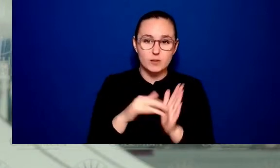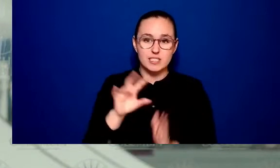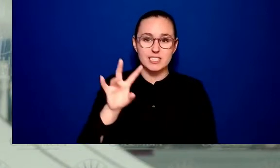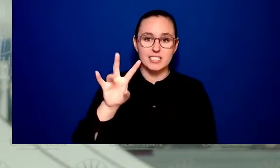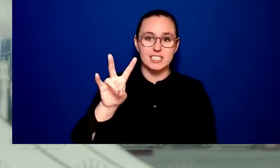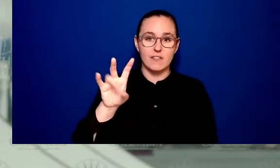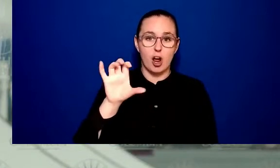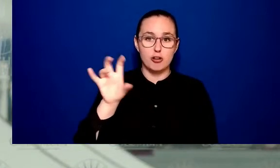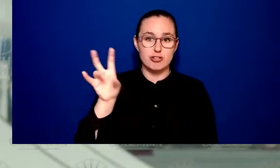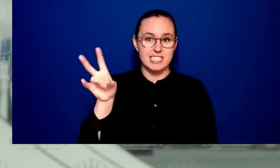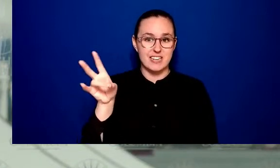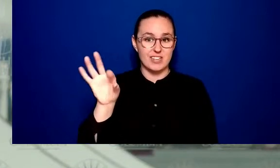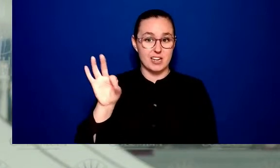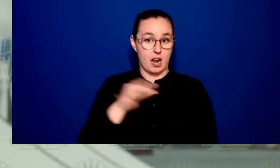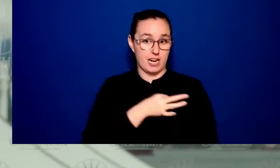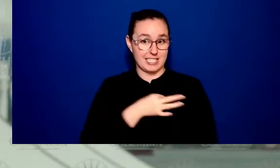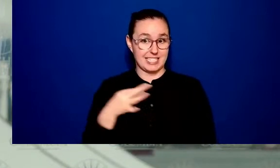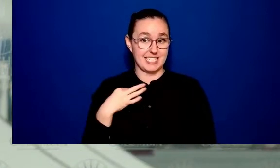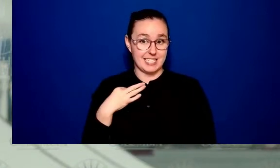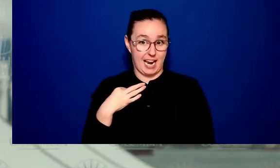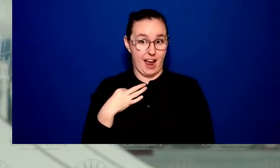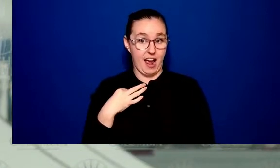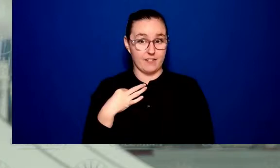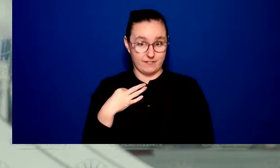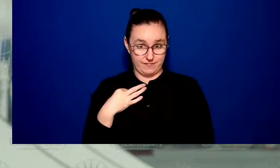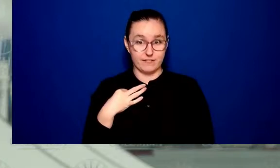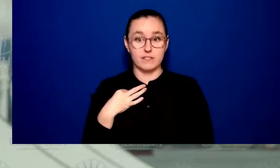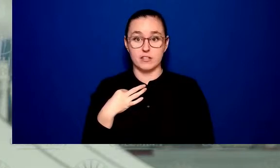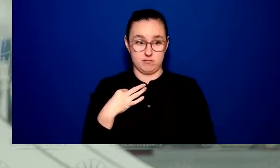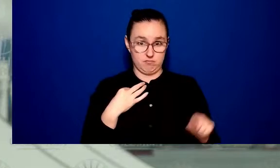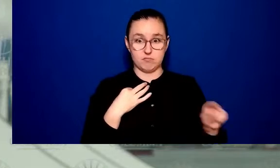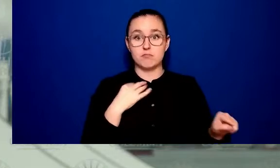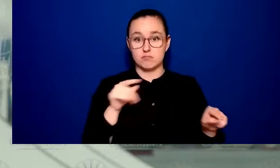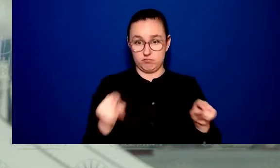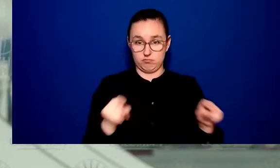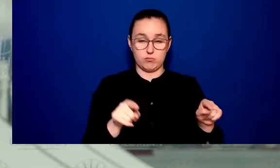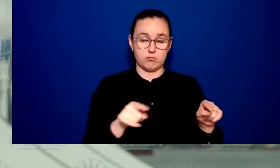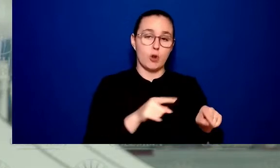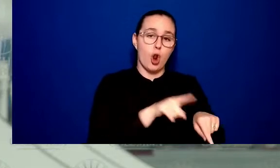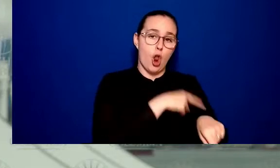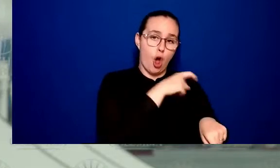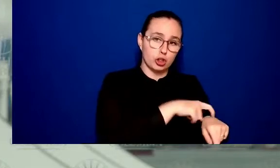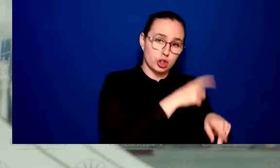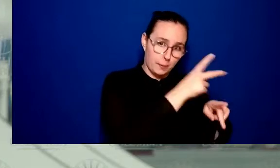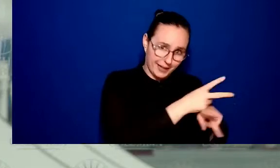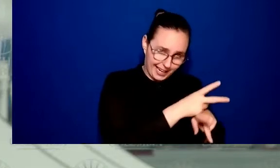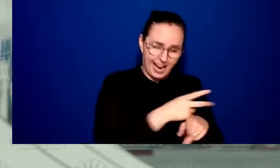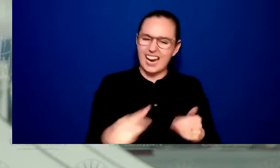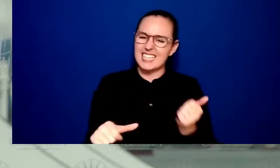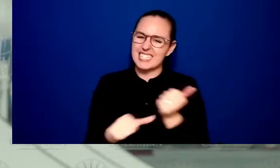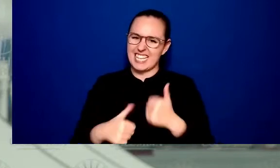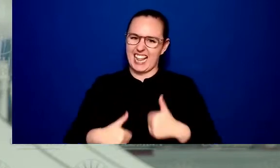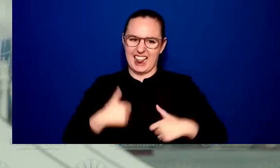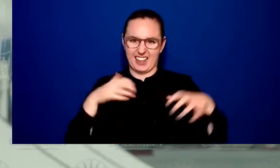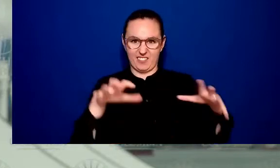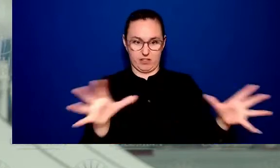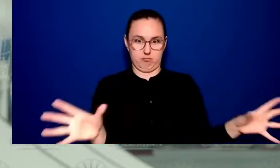reporting in total in assisted living in long term care. And the number who have people who